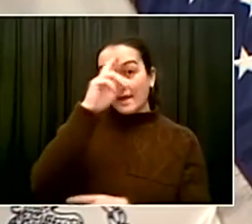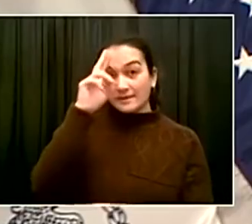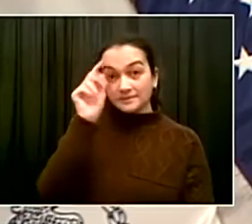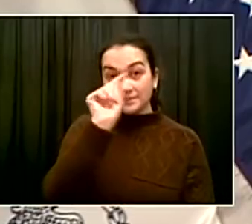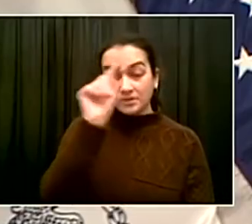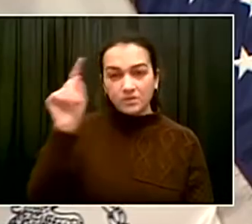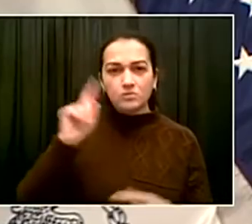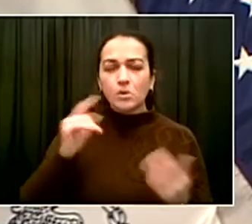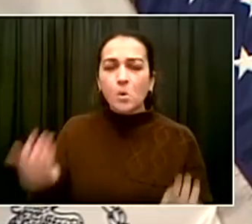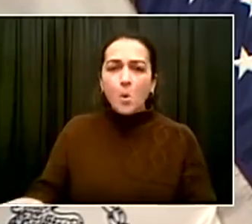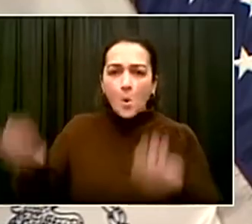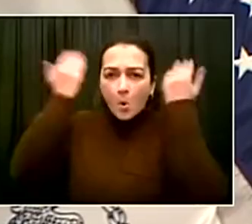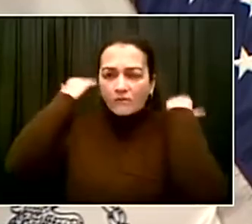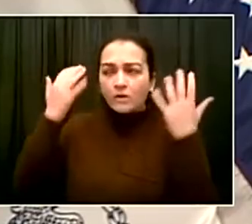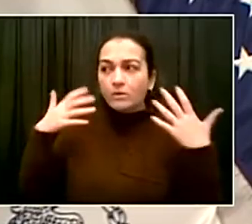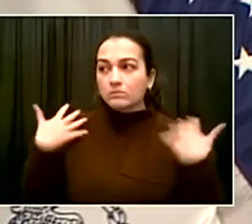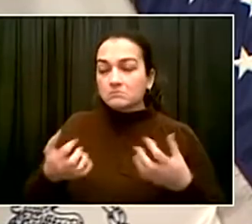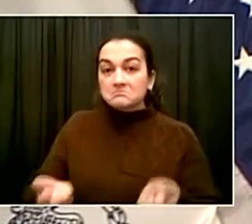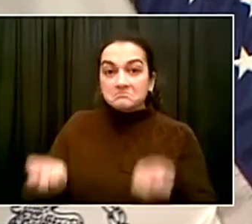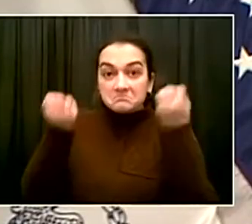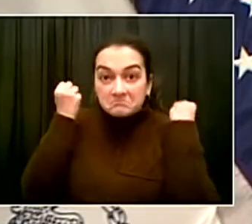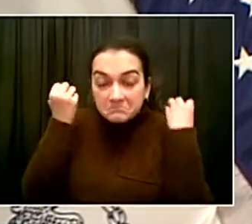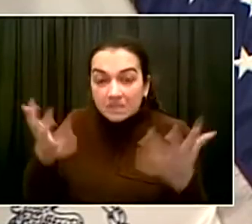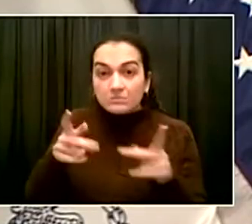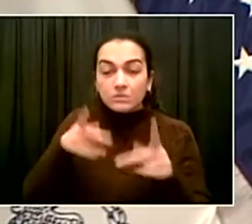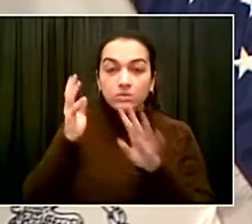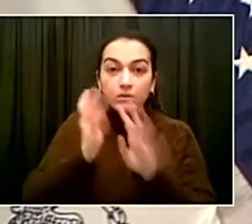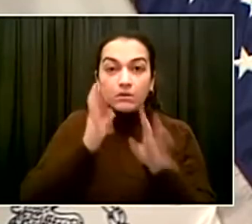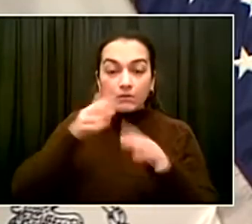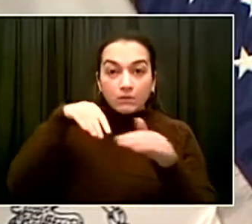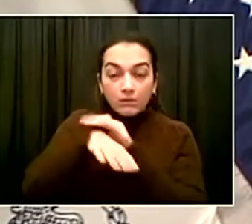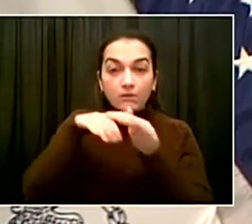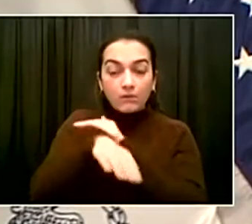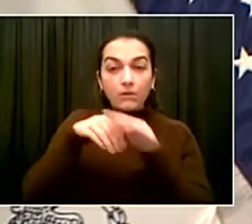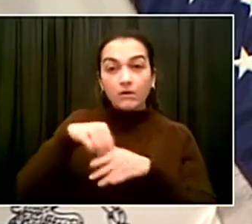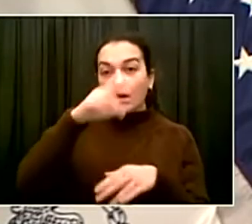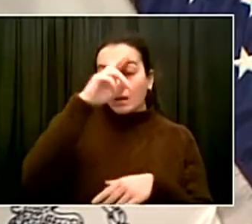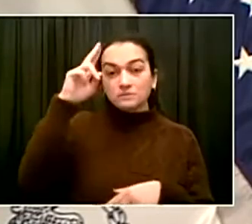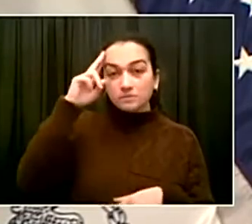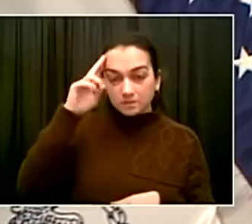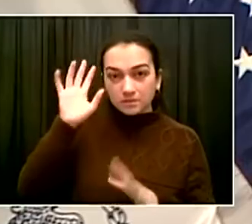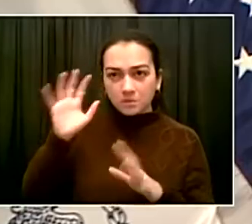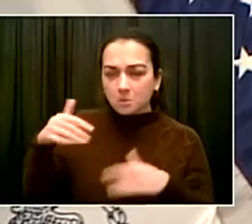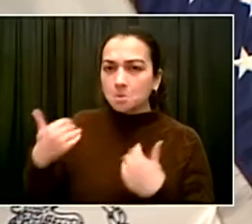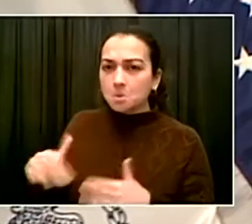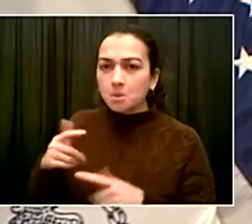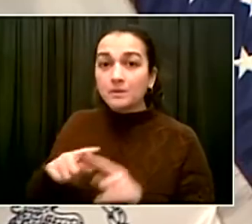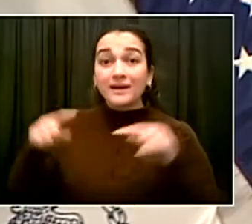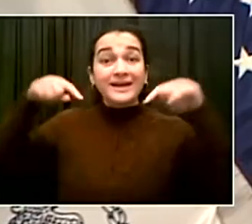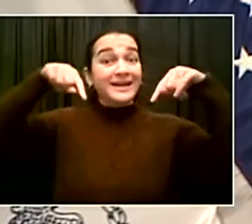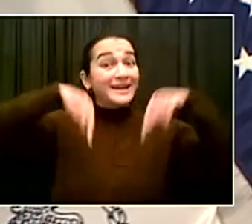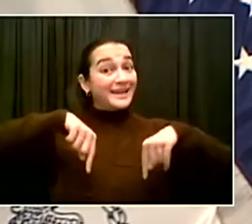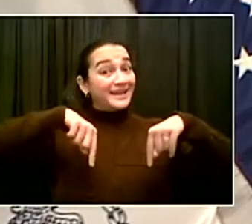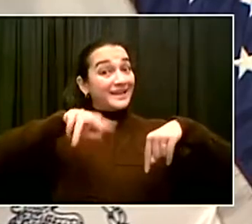POSITIVITY LEVELS, AND PROFOUND HOSPITAL PROBLEMS IN MUCH OF